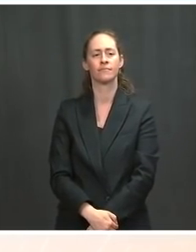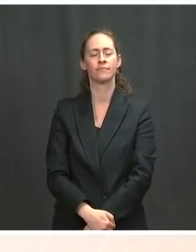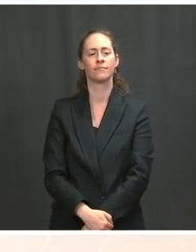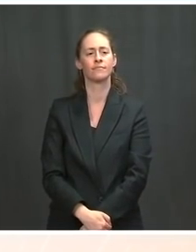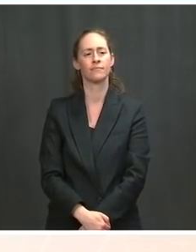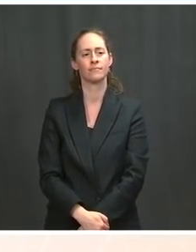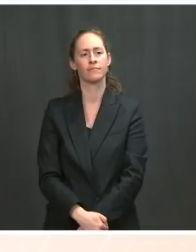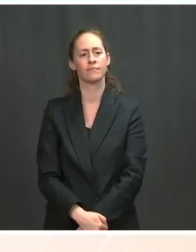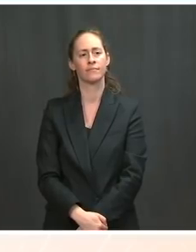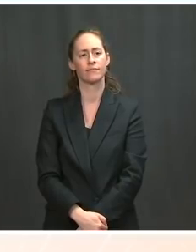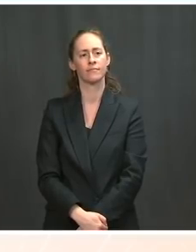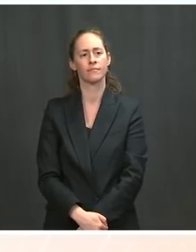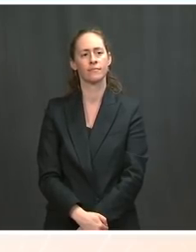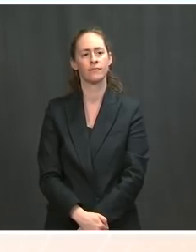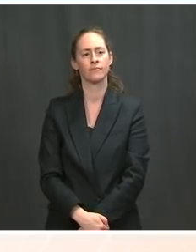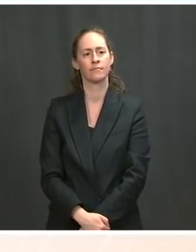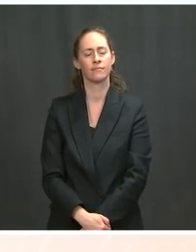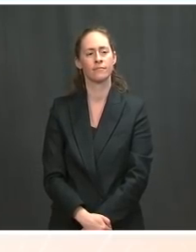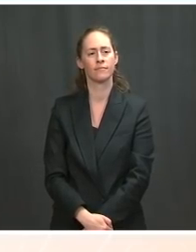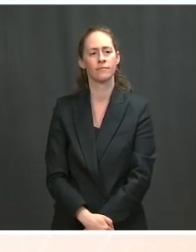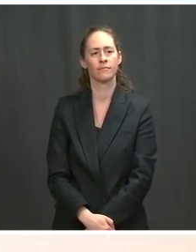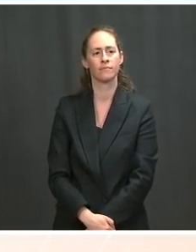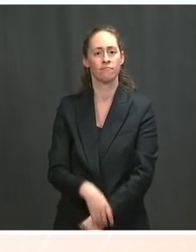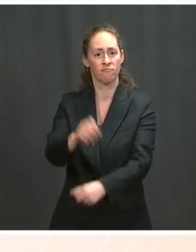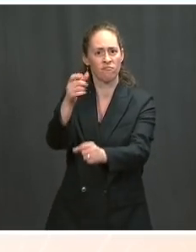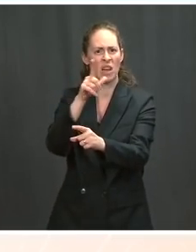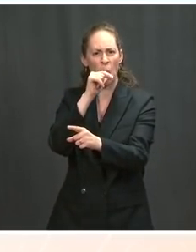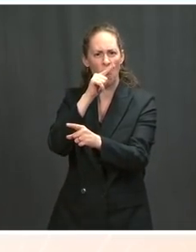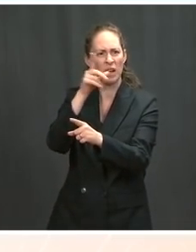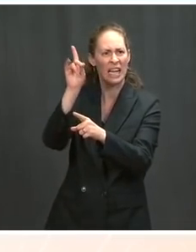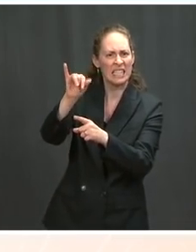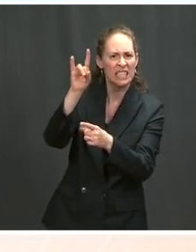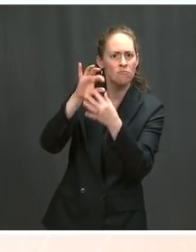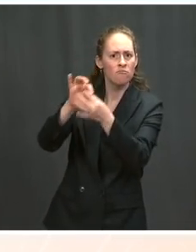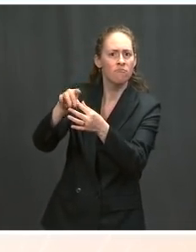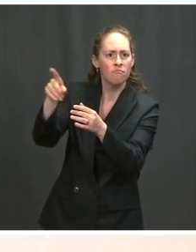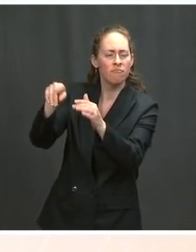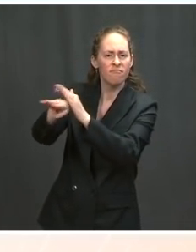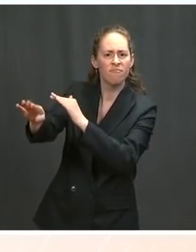Ms. Psaki: I cannot. I would point you to the Department of Homeland Security. The Press: Okay. And then can you share anything